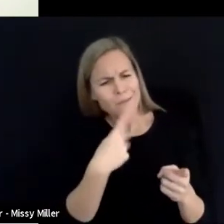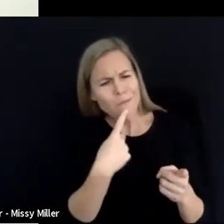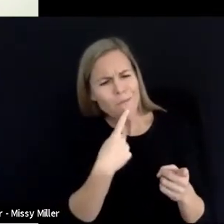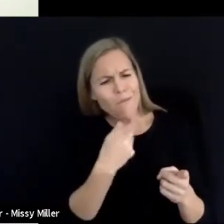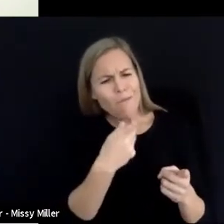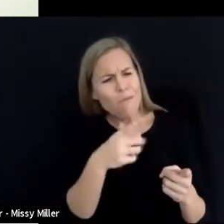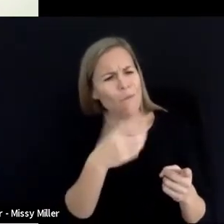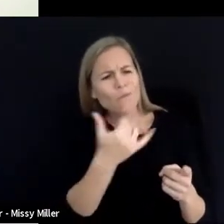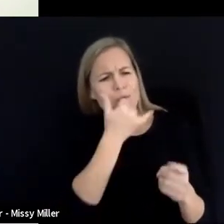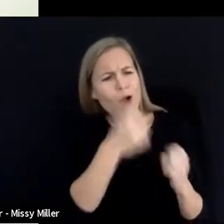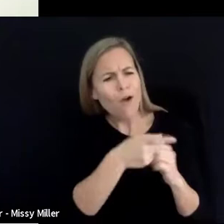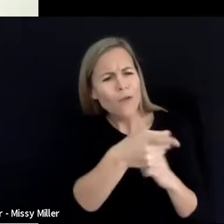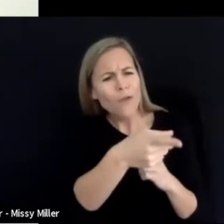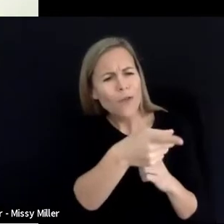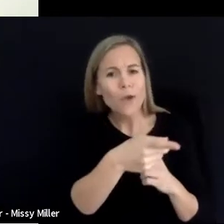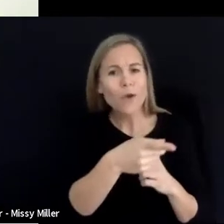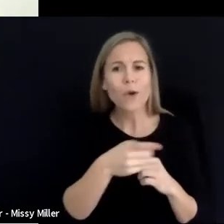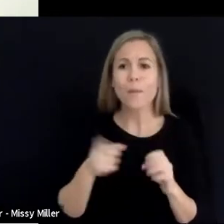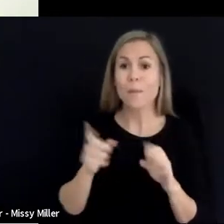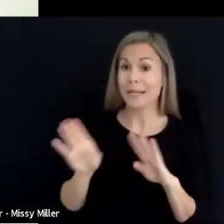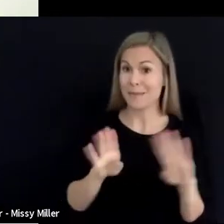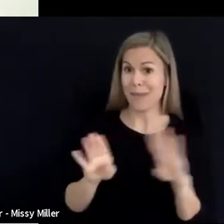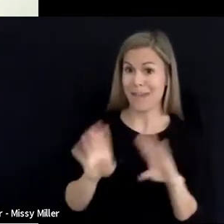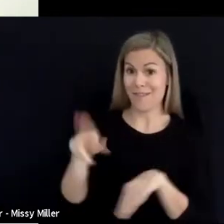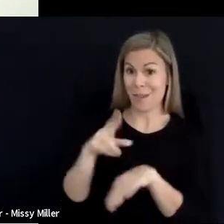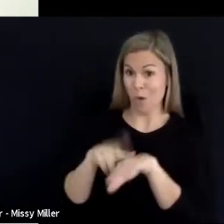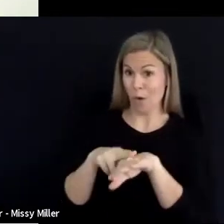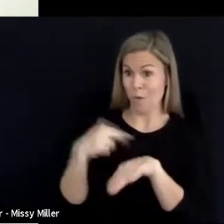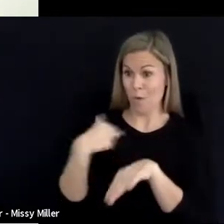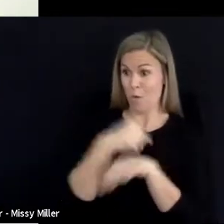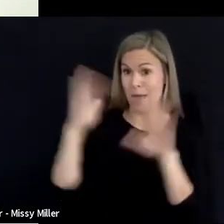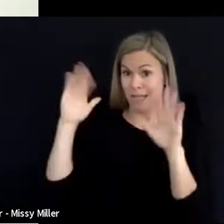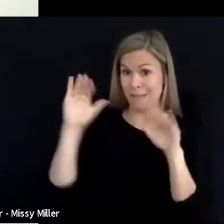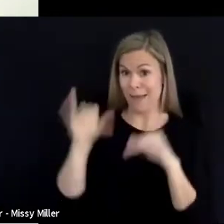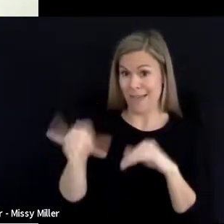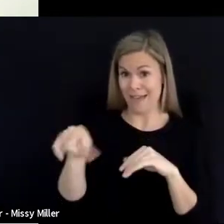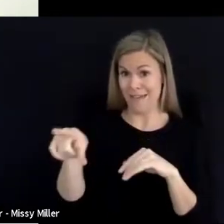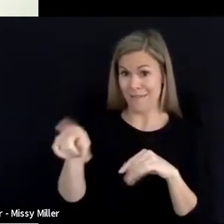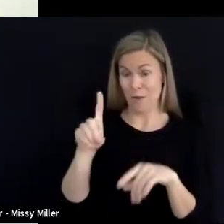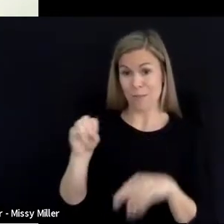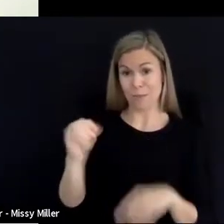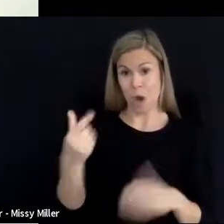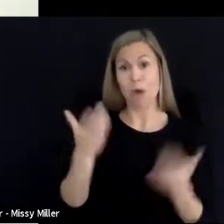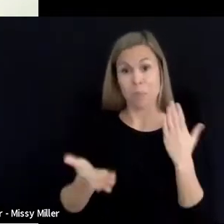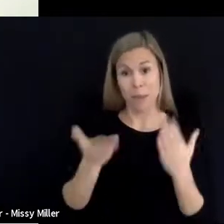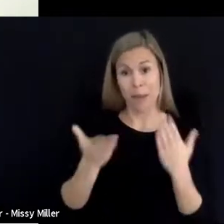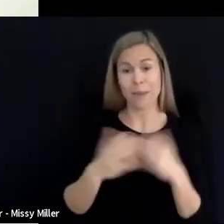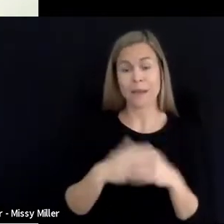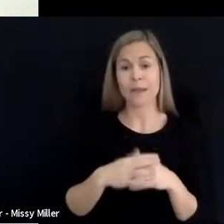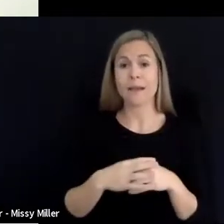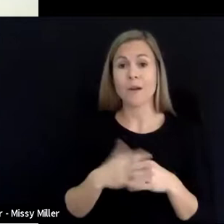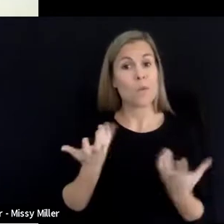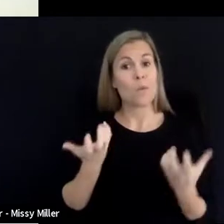Is Dewey behaving any way other than we would expect a dog to behave? No, maybe we don't want the dog to behave in that way in the house,